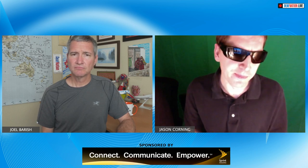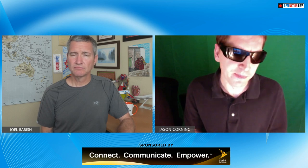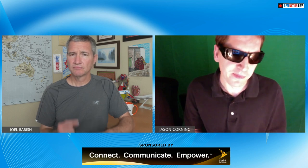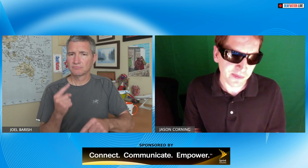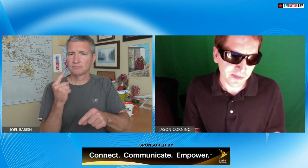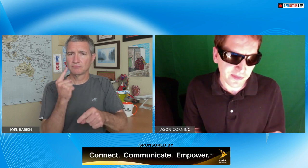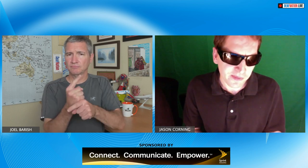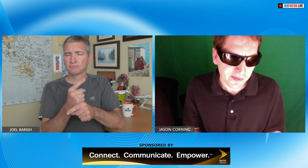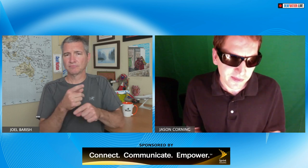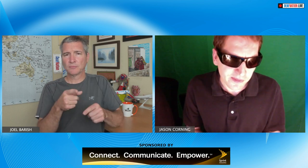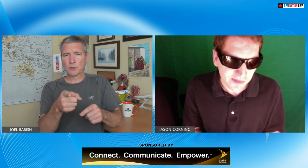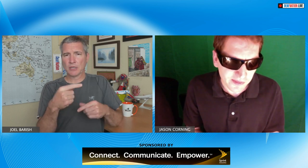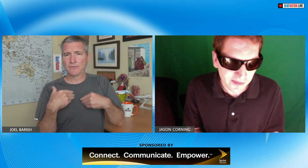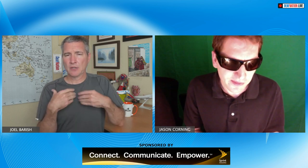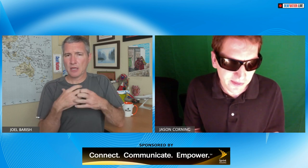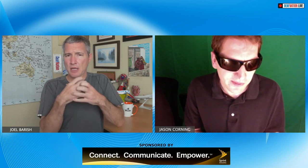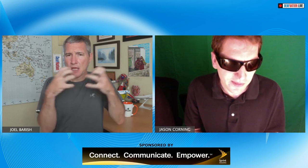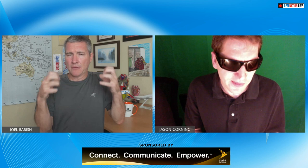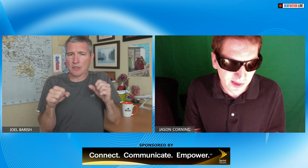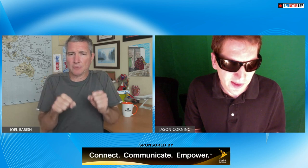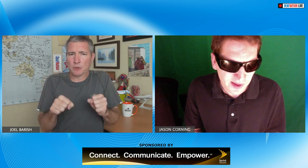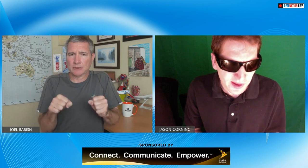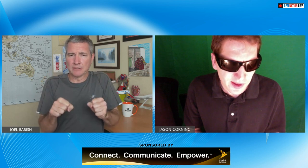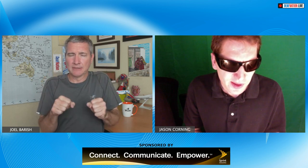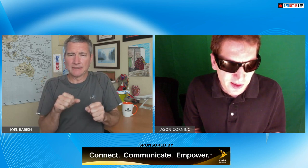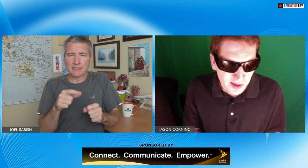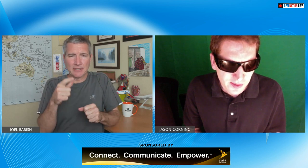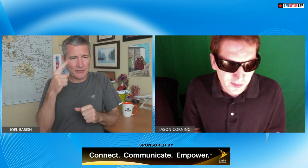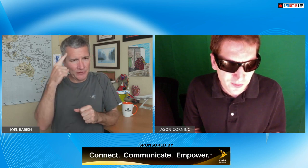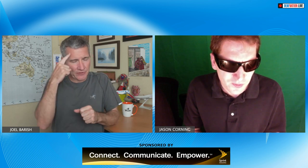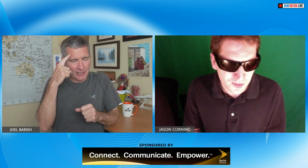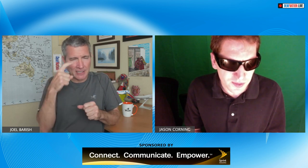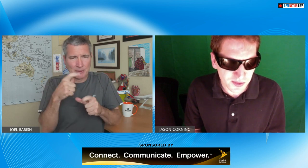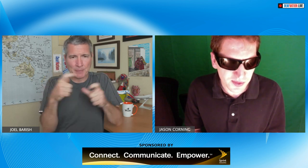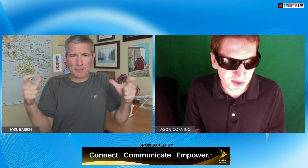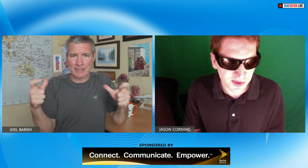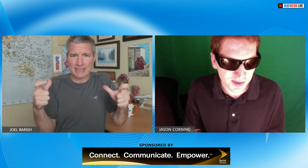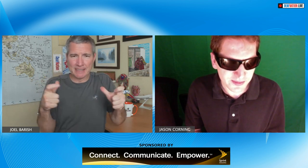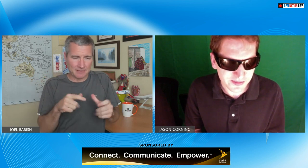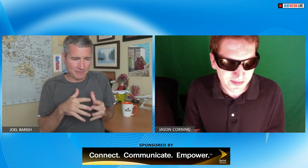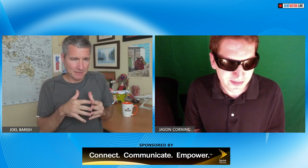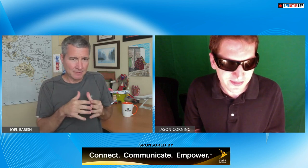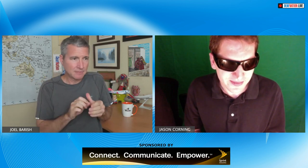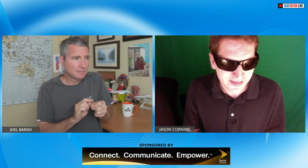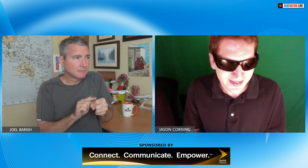Right you have a lot of opportunities, think big but start small